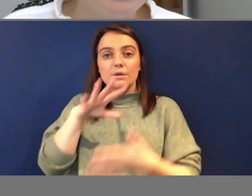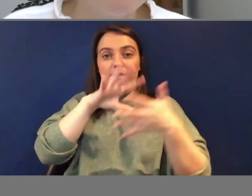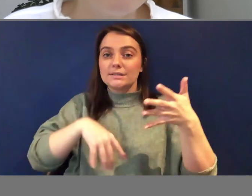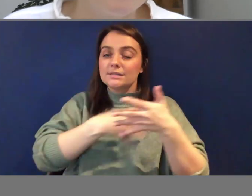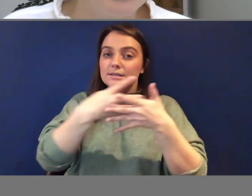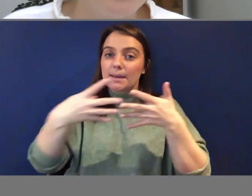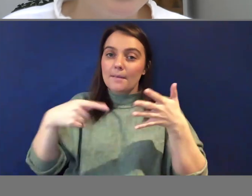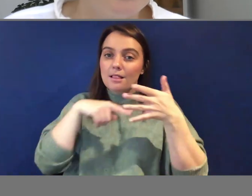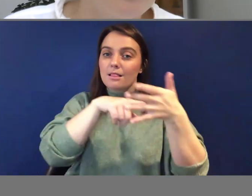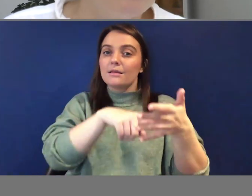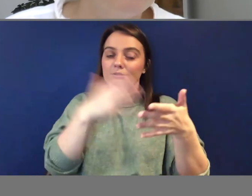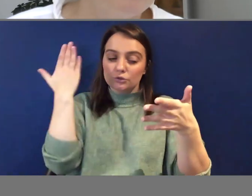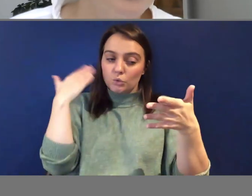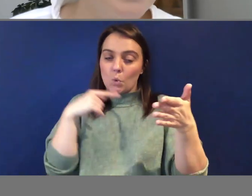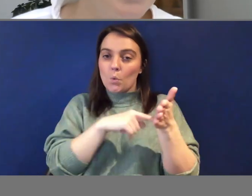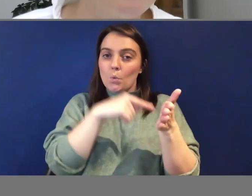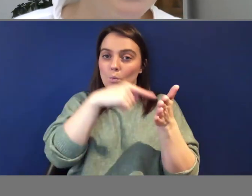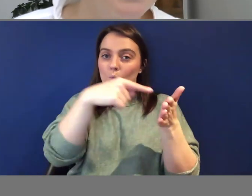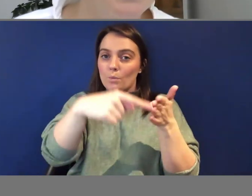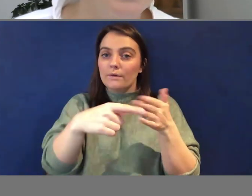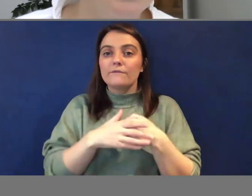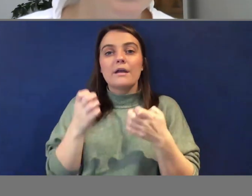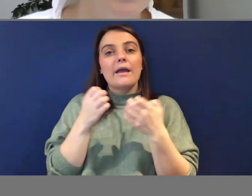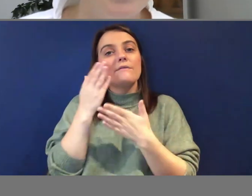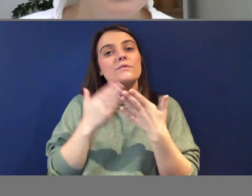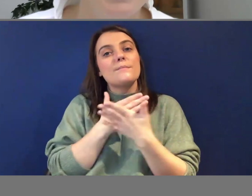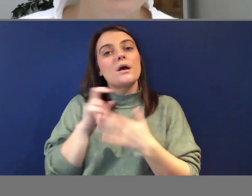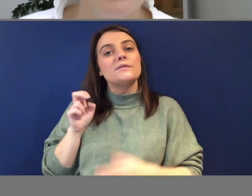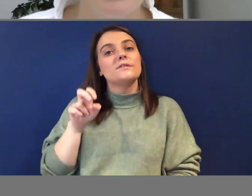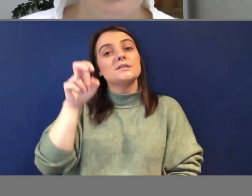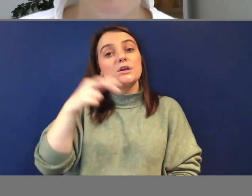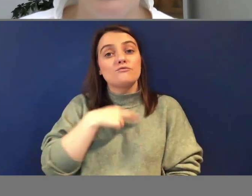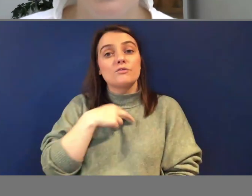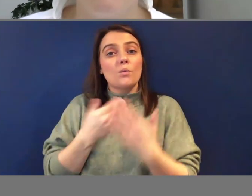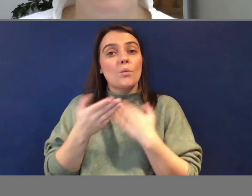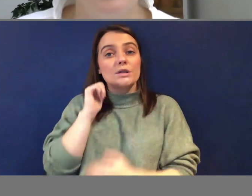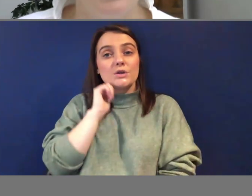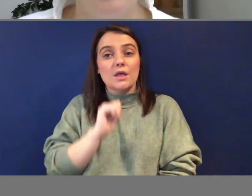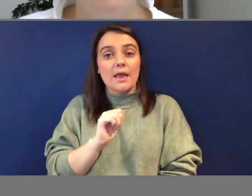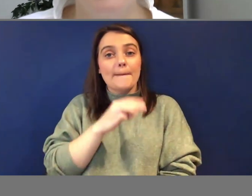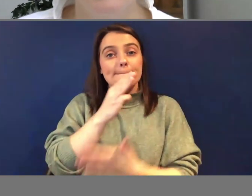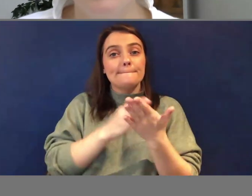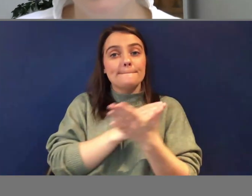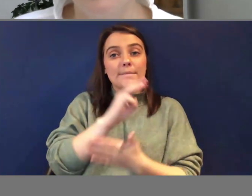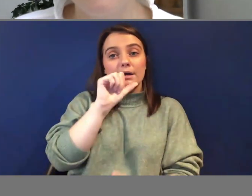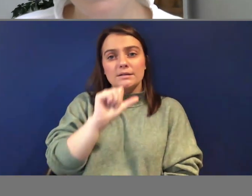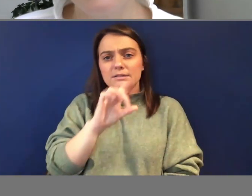really showing for each element of the stairs what is allowed part K, part M and the I've taken